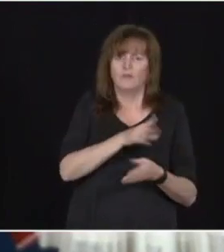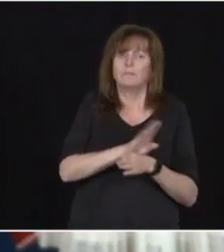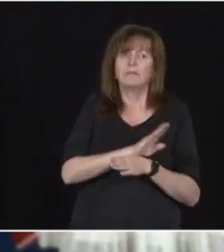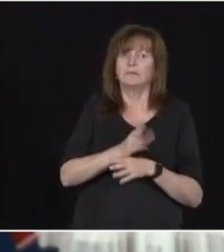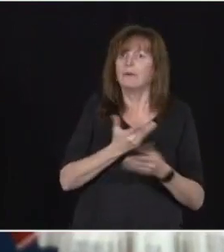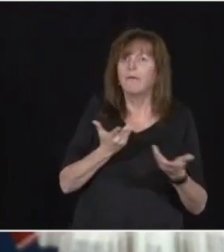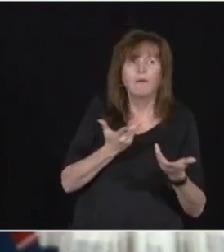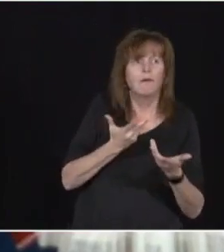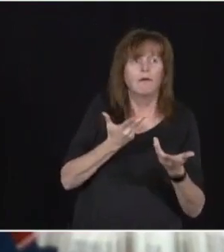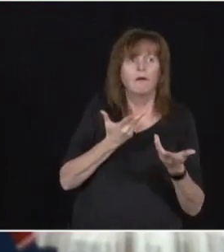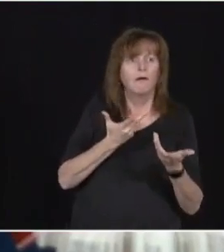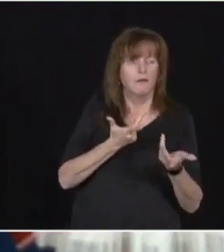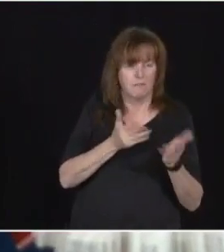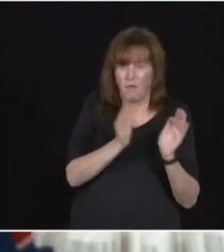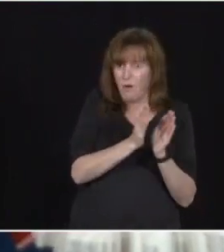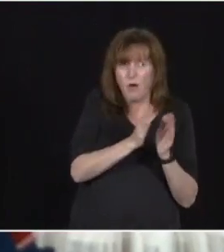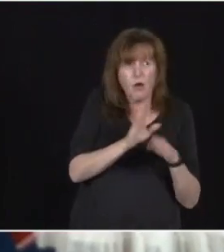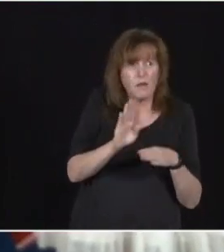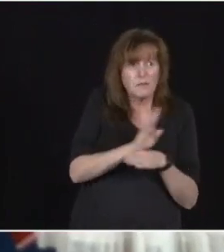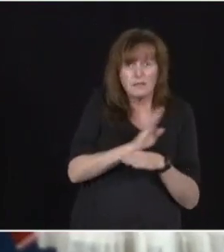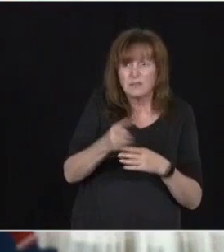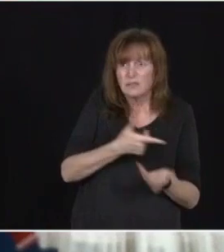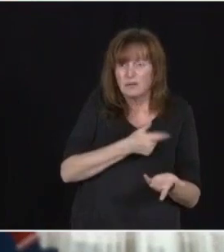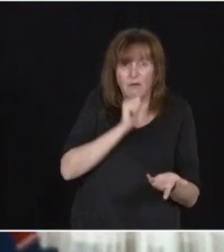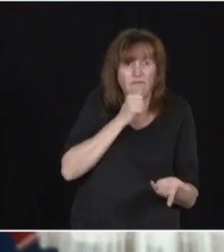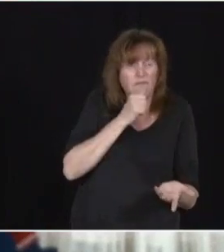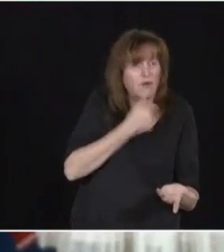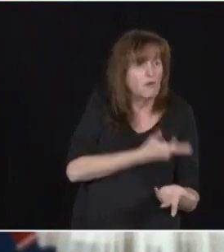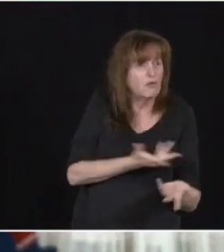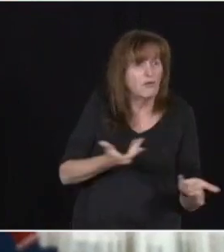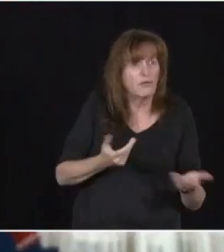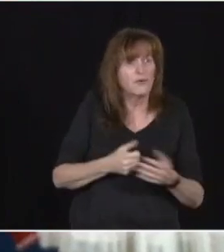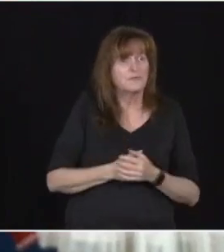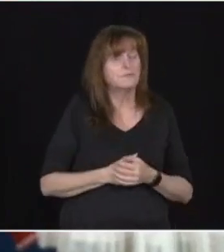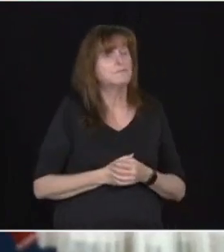that do run these small businesses that are suffering at this stage?